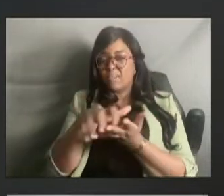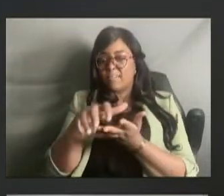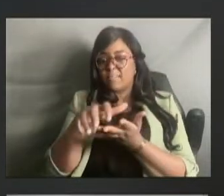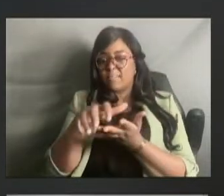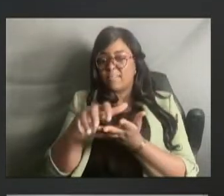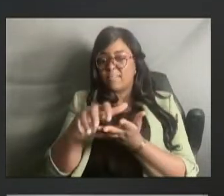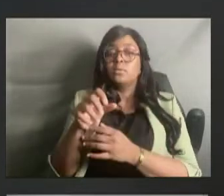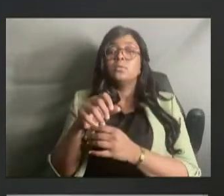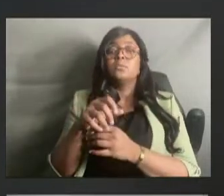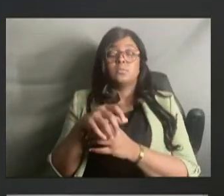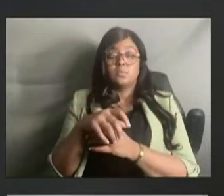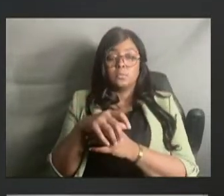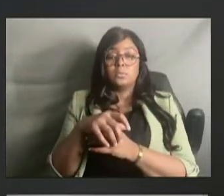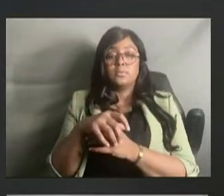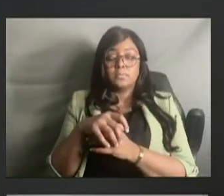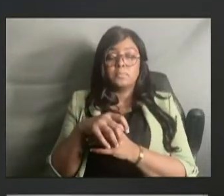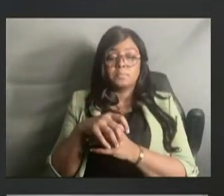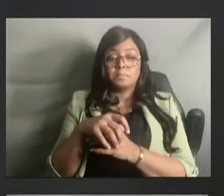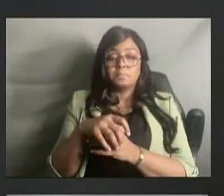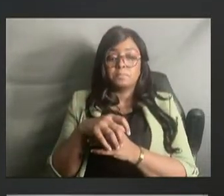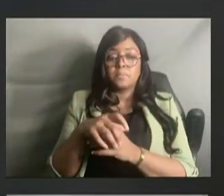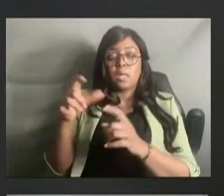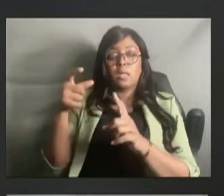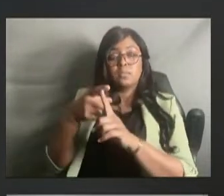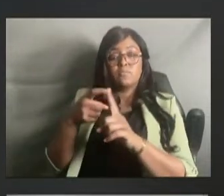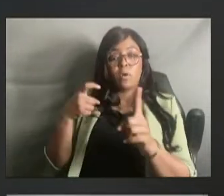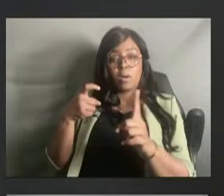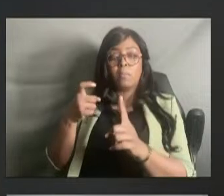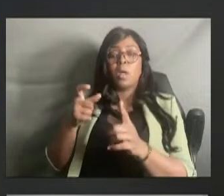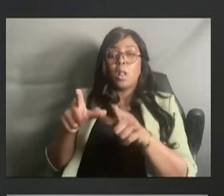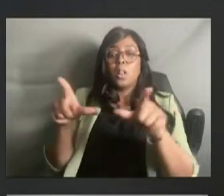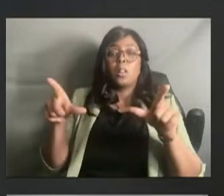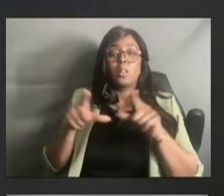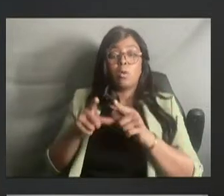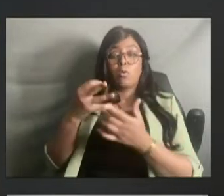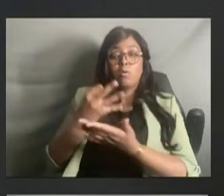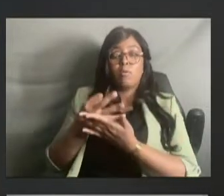thirds of our revenue is made